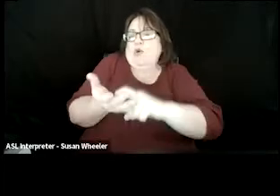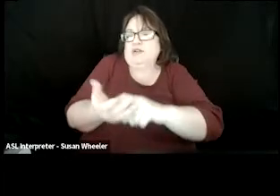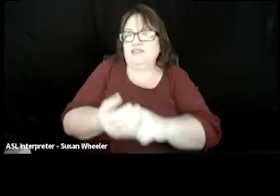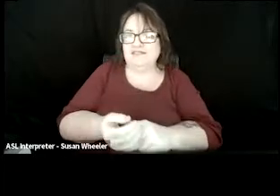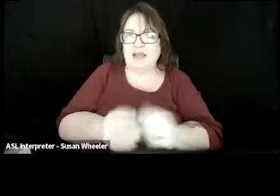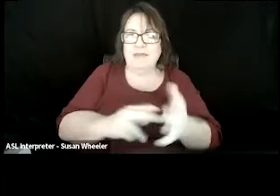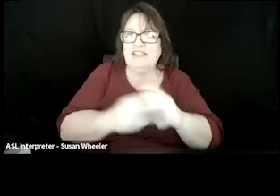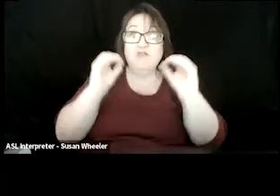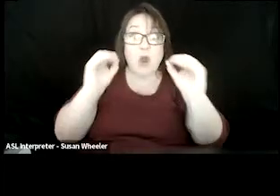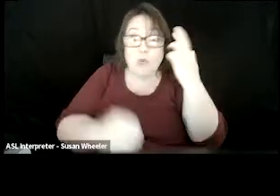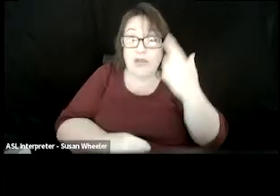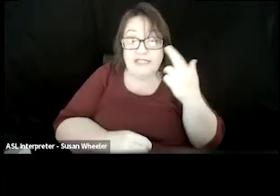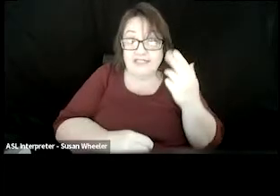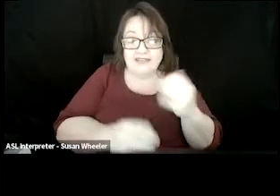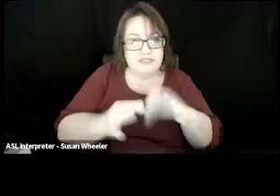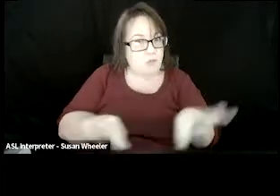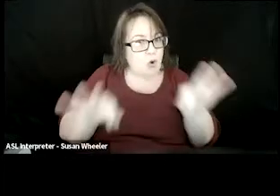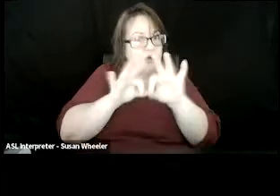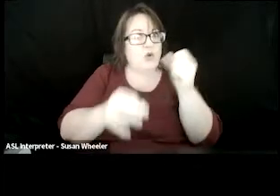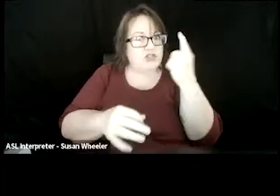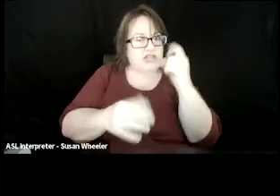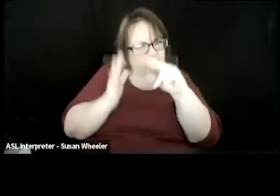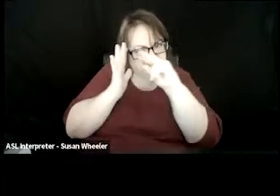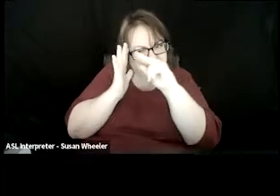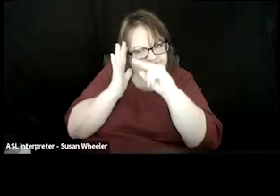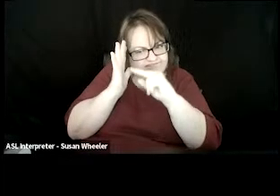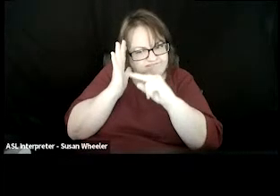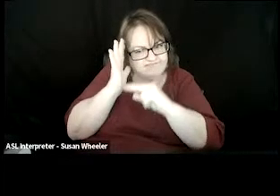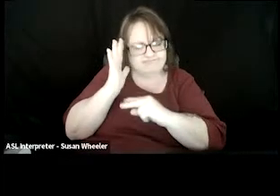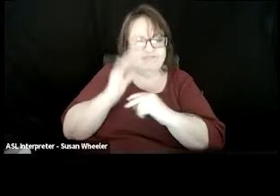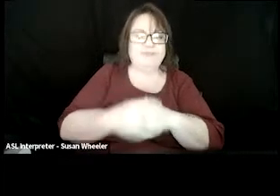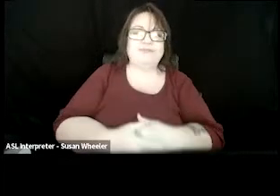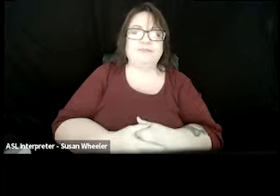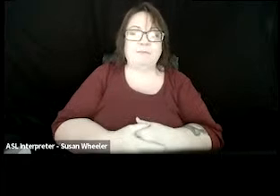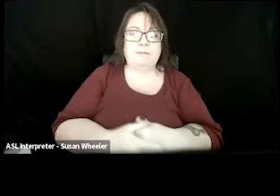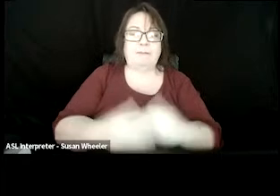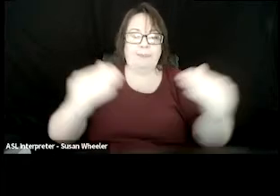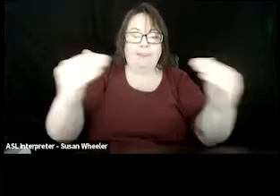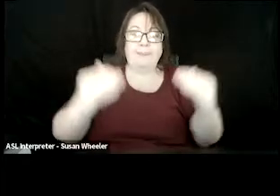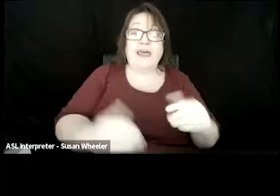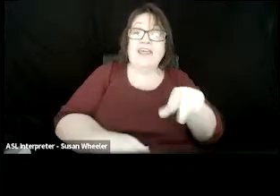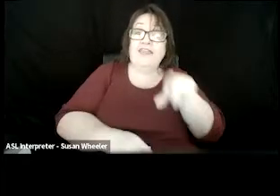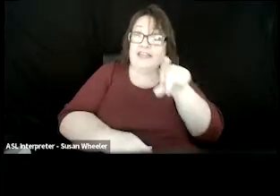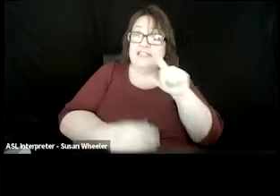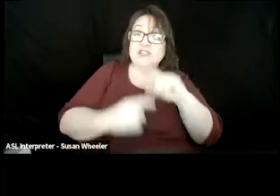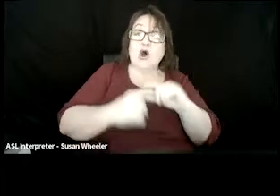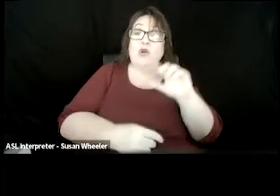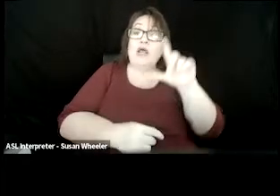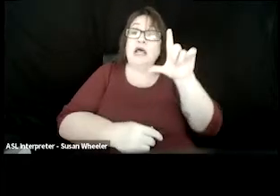and then, so it's important to understand that. This is a provision liquidated damages